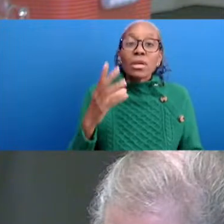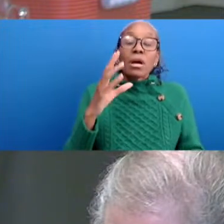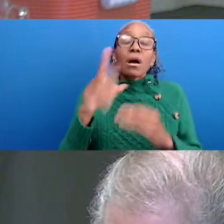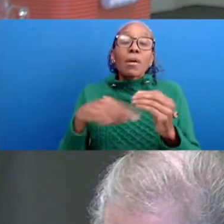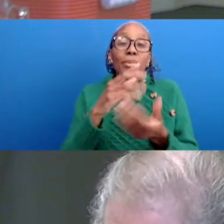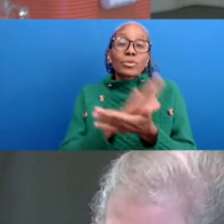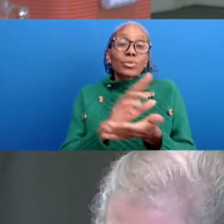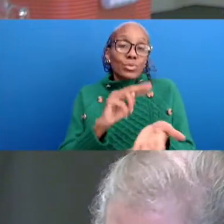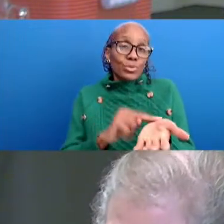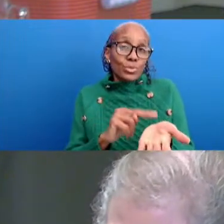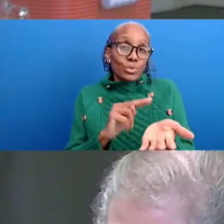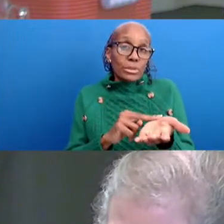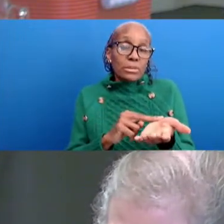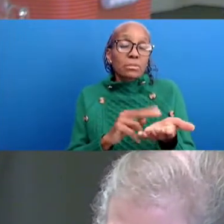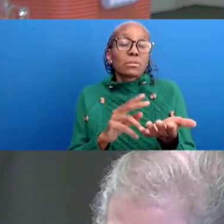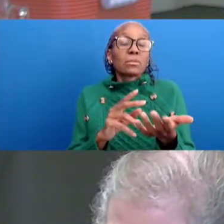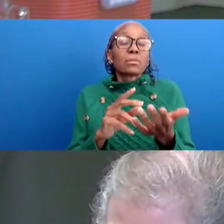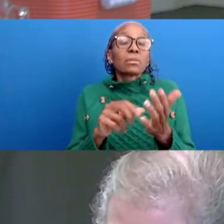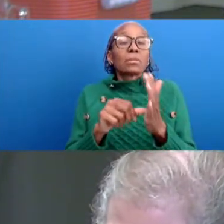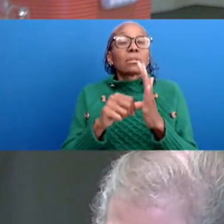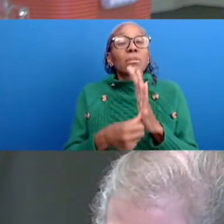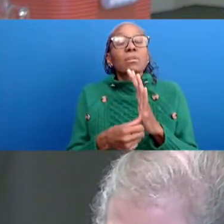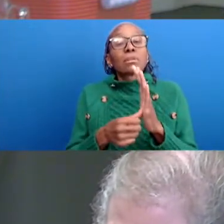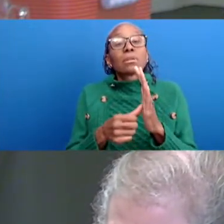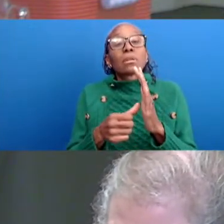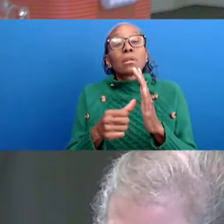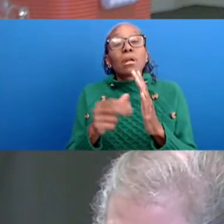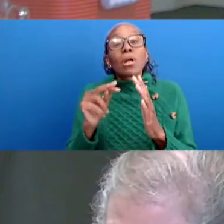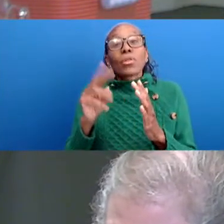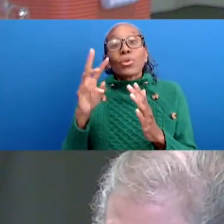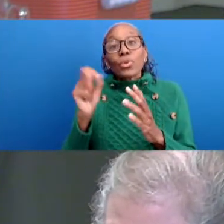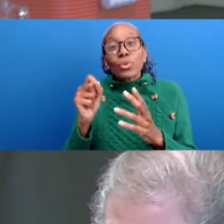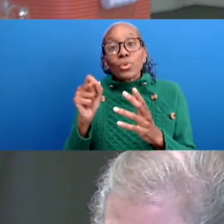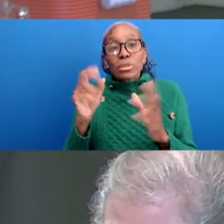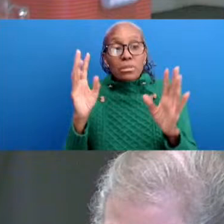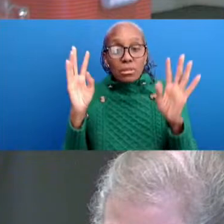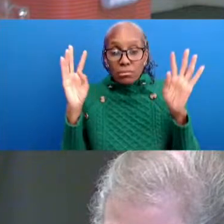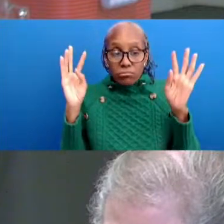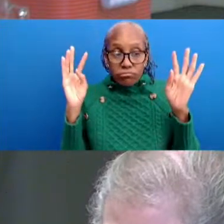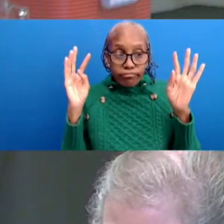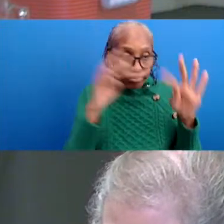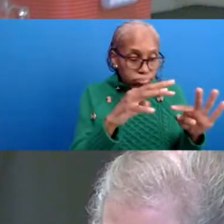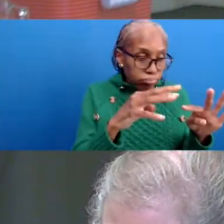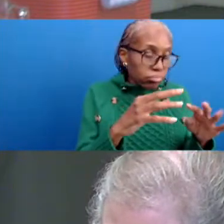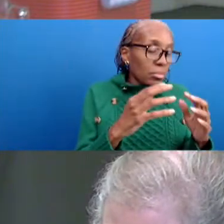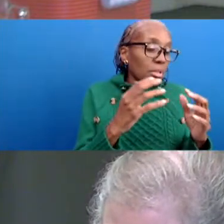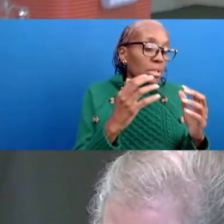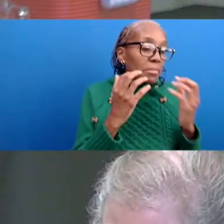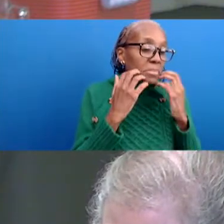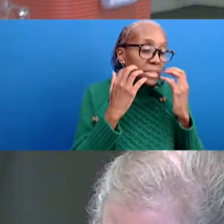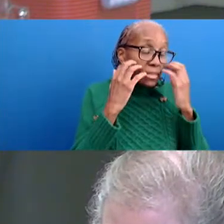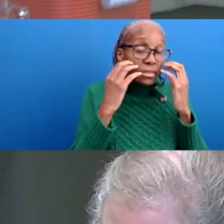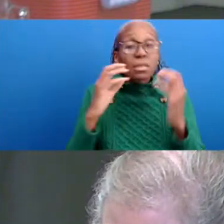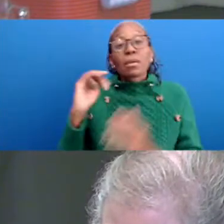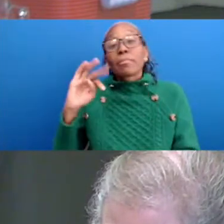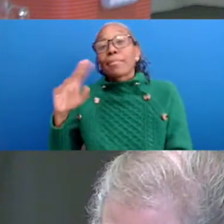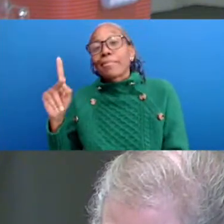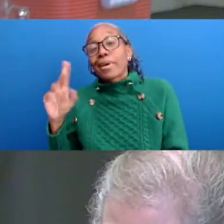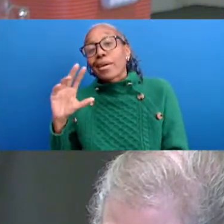DR. WASHINGTON IS SAYING ABOUT SCHOOL NURSES.